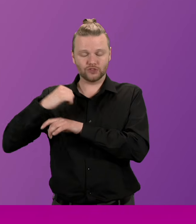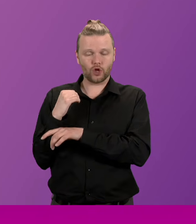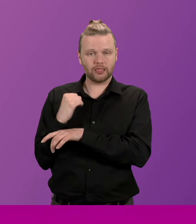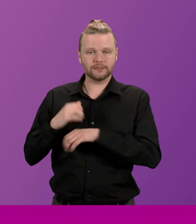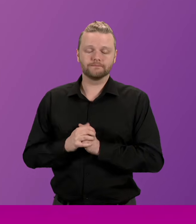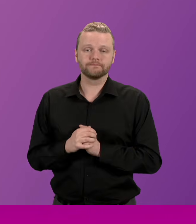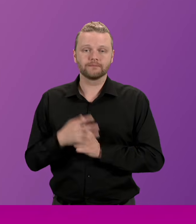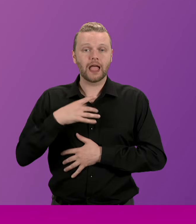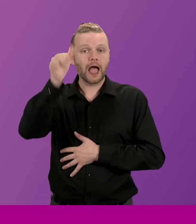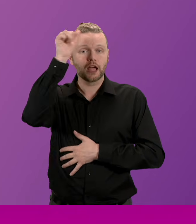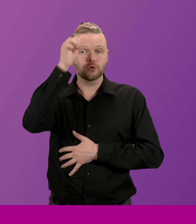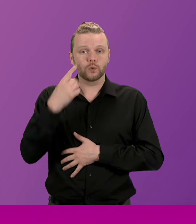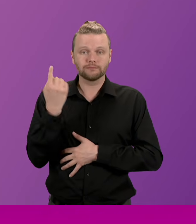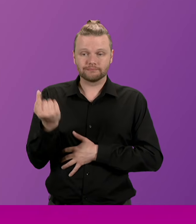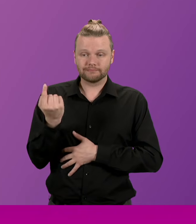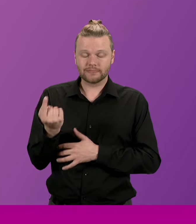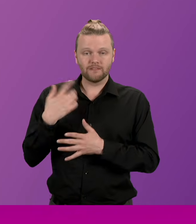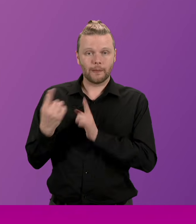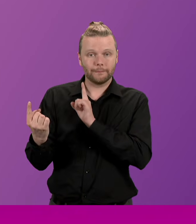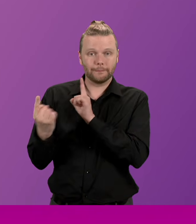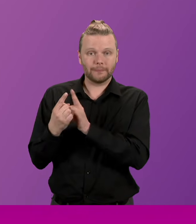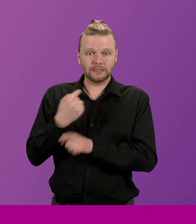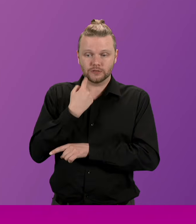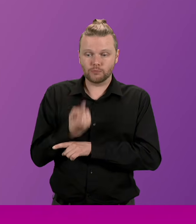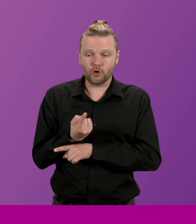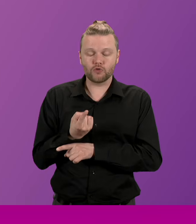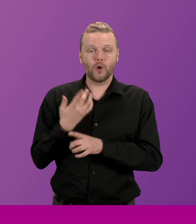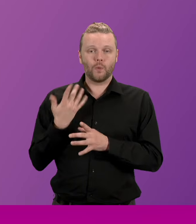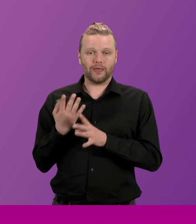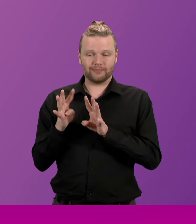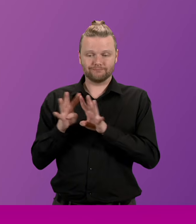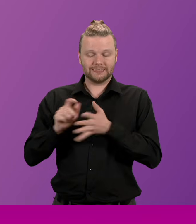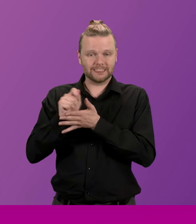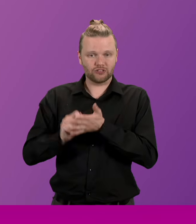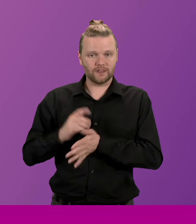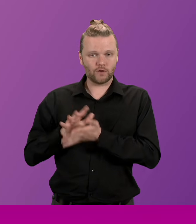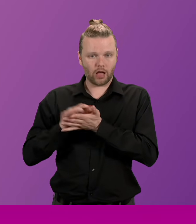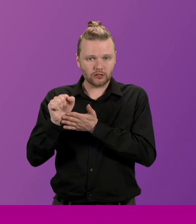I know that Mr Middleton will meet tomorrow with the Cabinet Secretary for Education, Culture and Gaelic and the Minister for Business and Fair Work